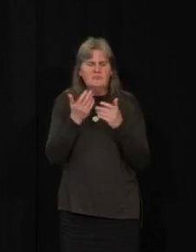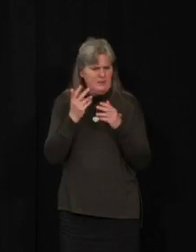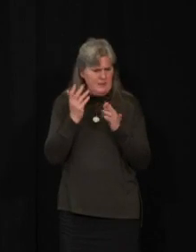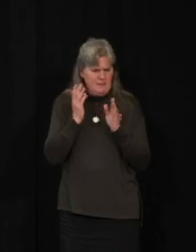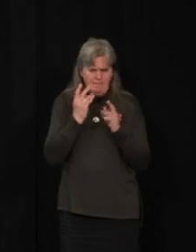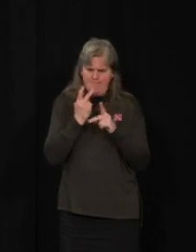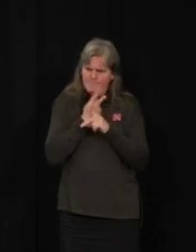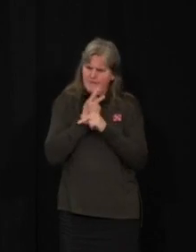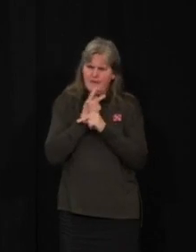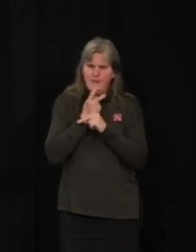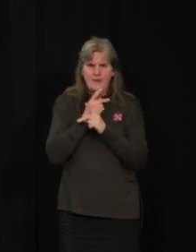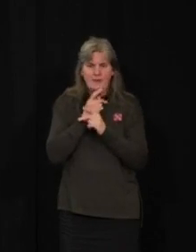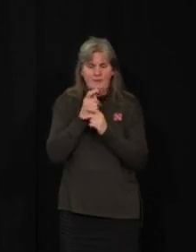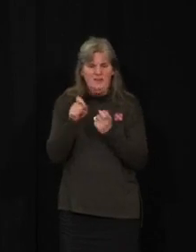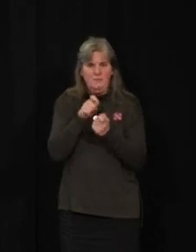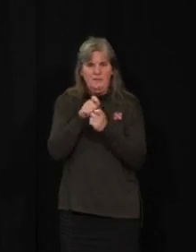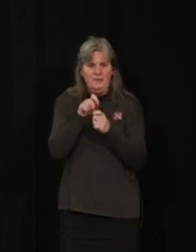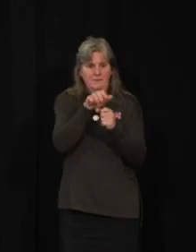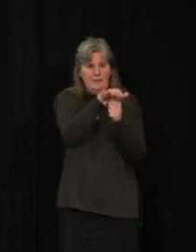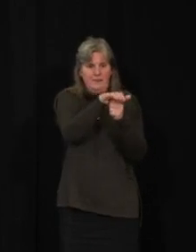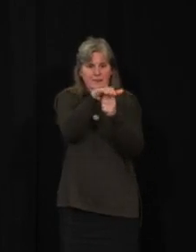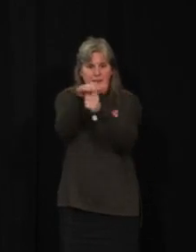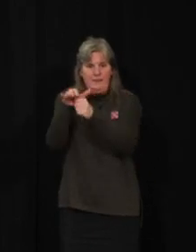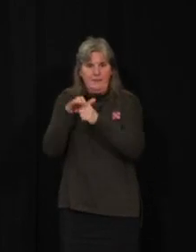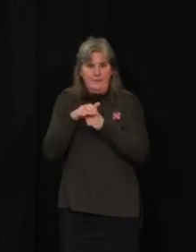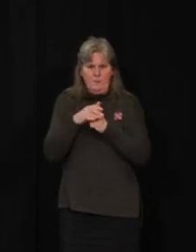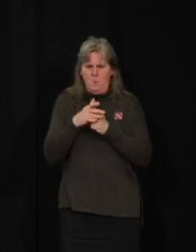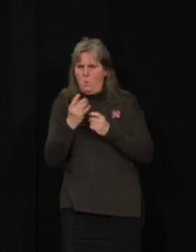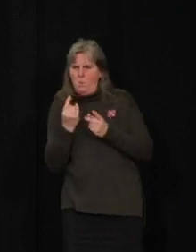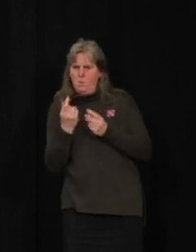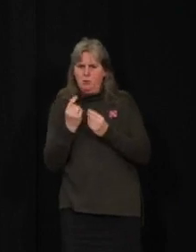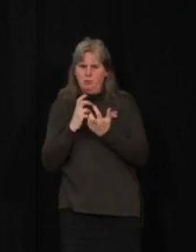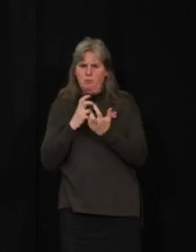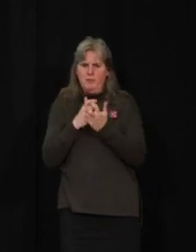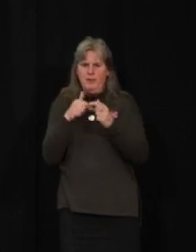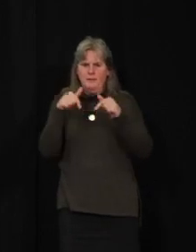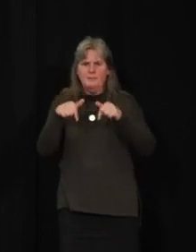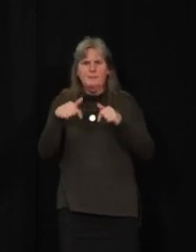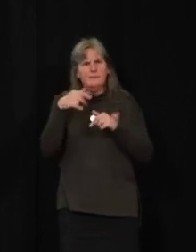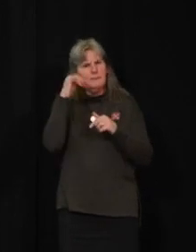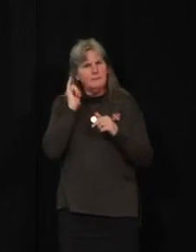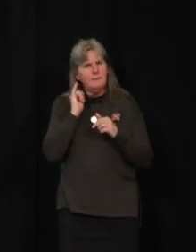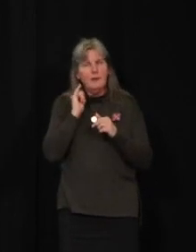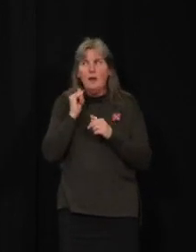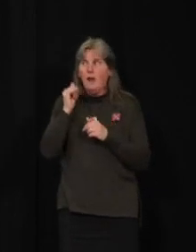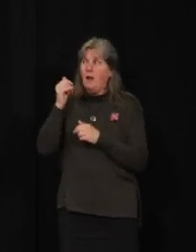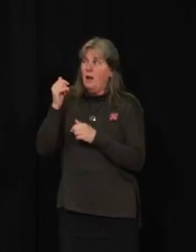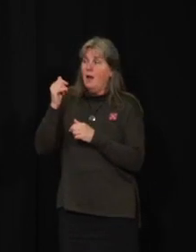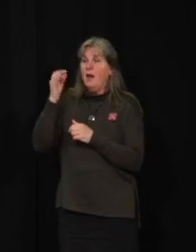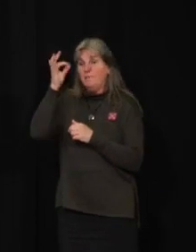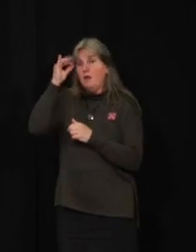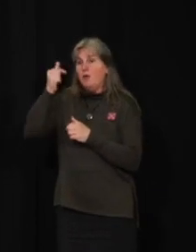considerations based upon these national considerations.